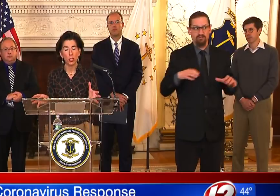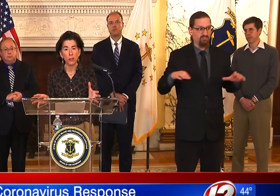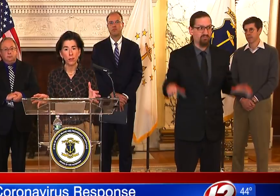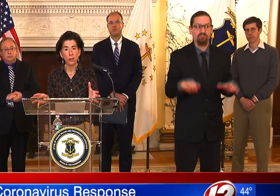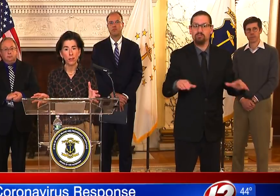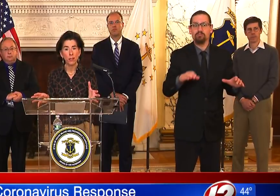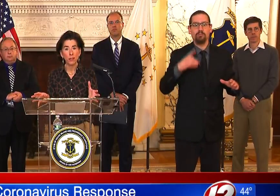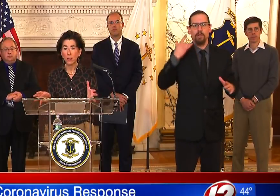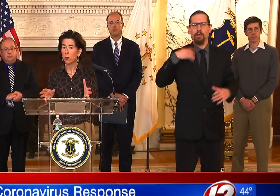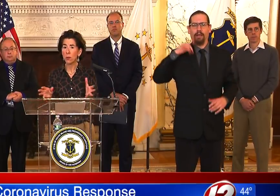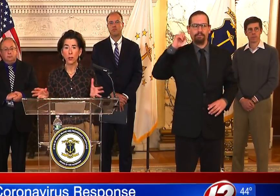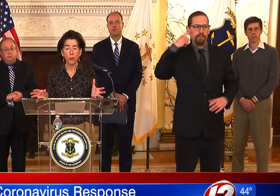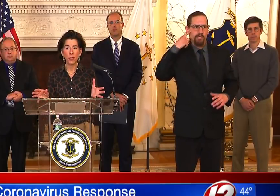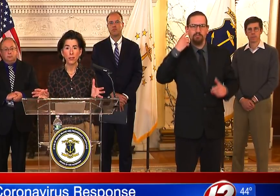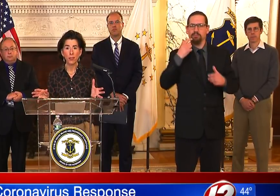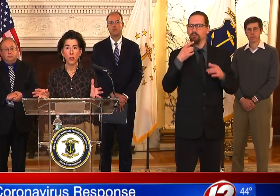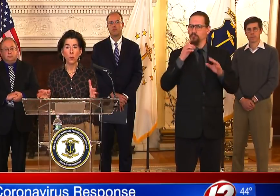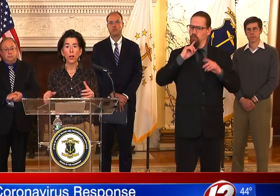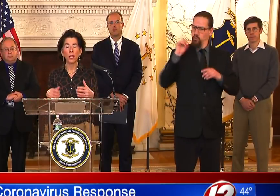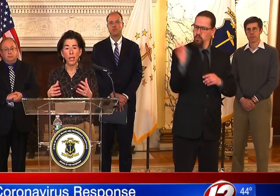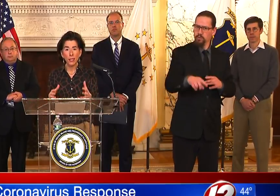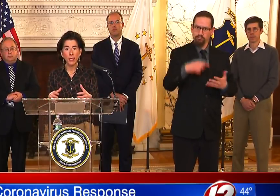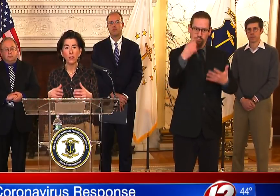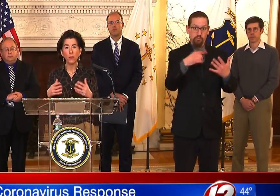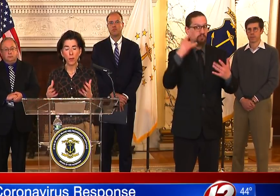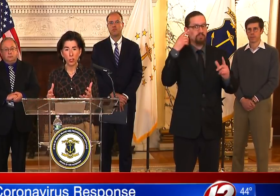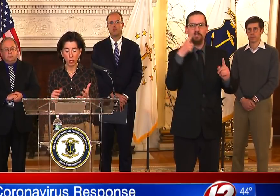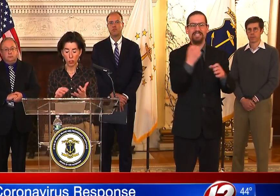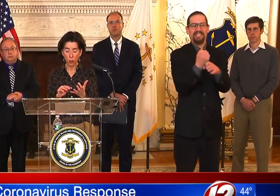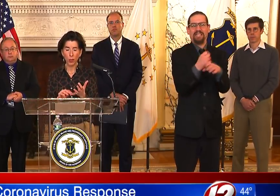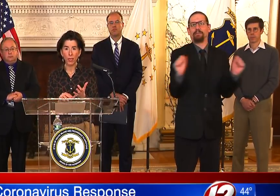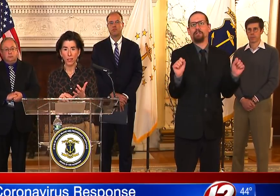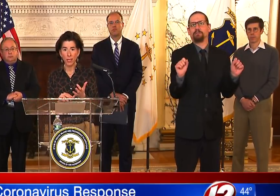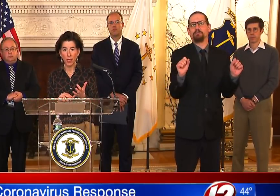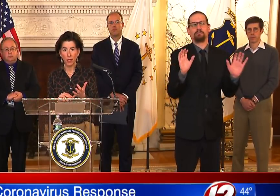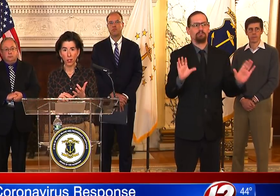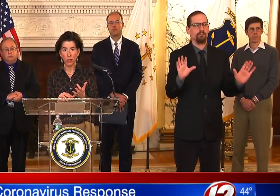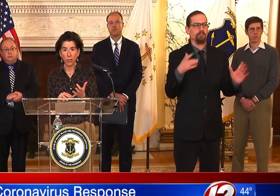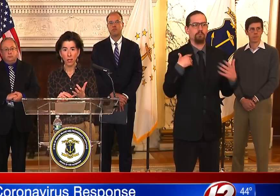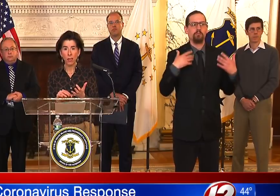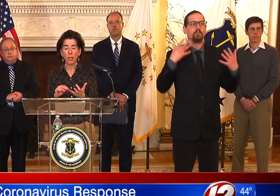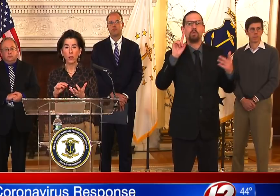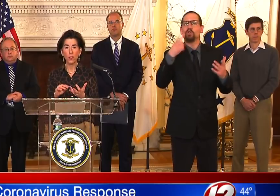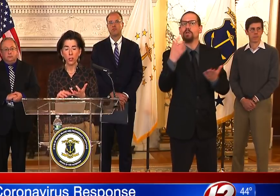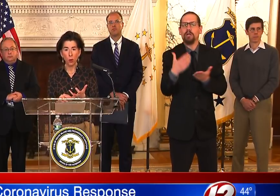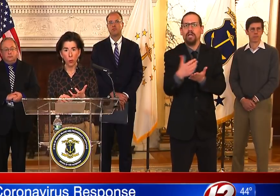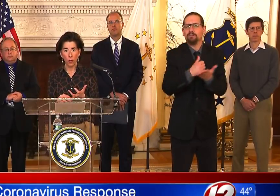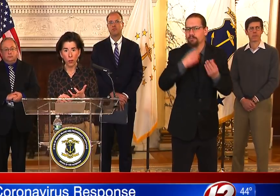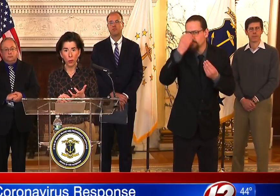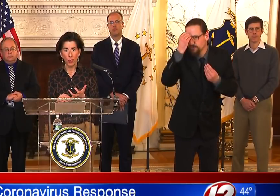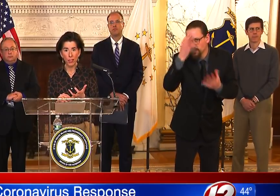THIS IS AN EFFORT BY YOUR GOVERNMENT TO KEEP YOU SAFE BY COLLECTING INFORMATION.